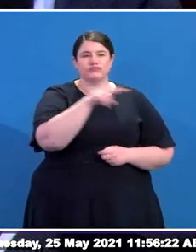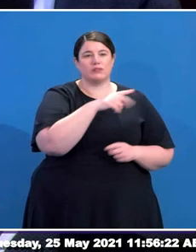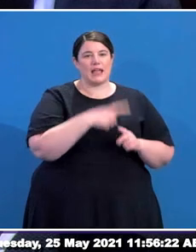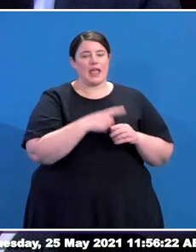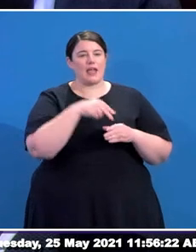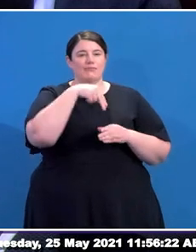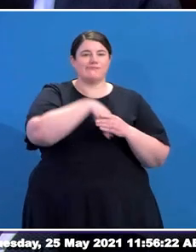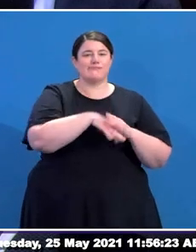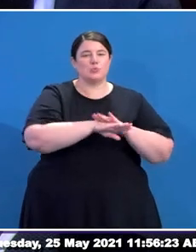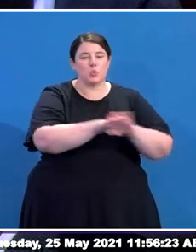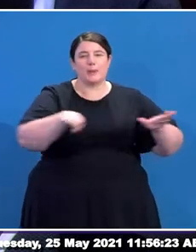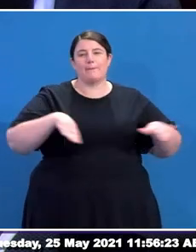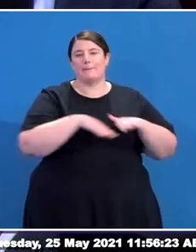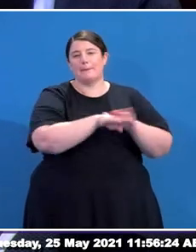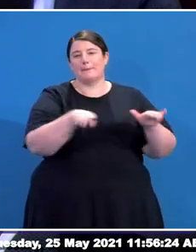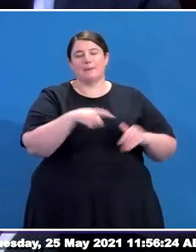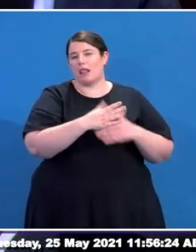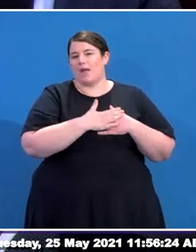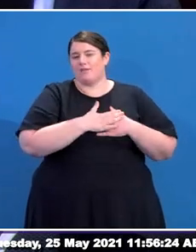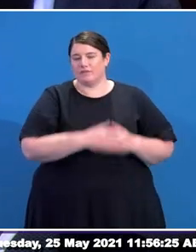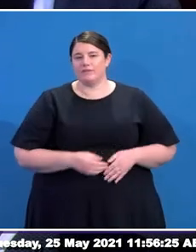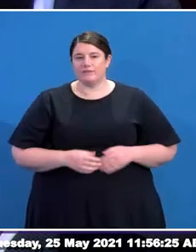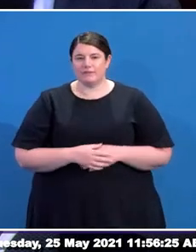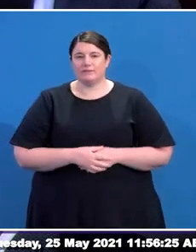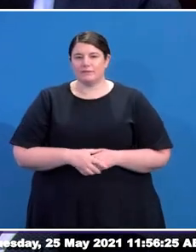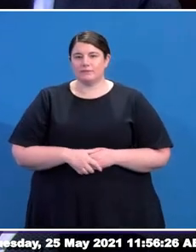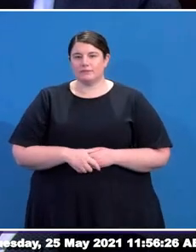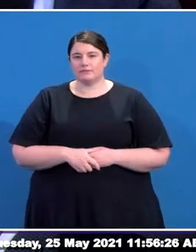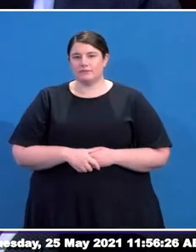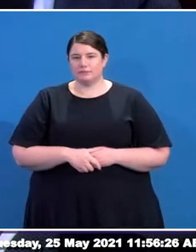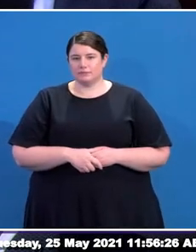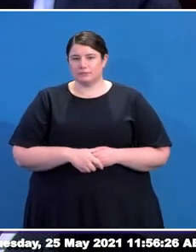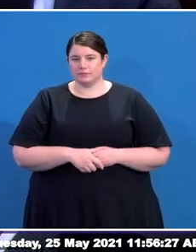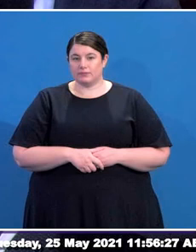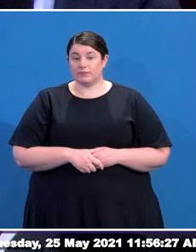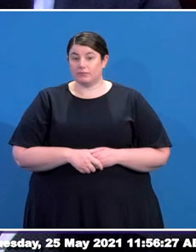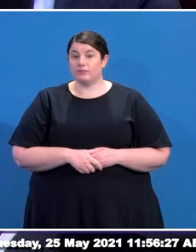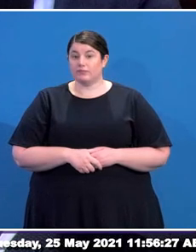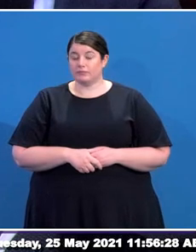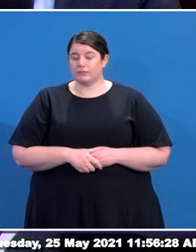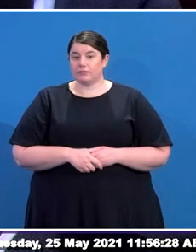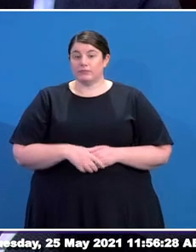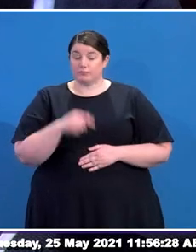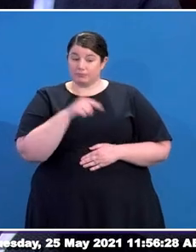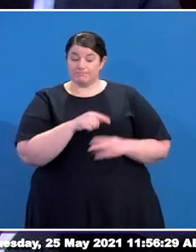(CROSSTALK) Yeah.. Now, as you said, both Carl and his younger sister